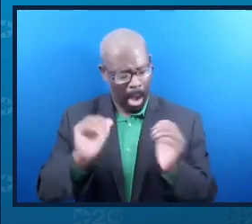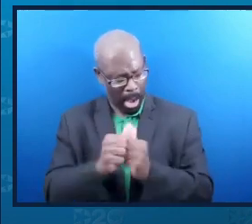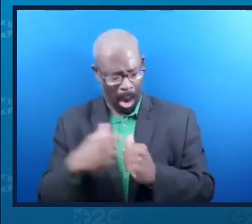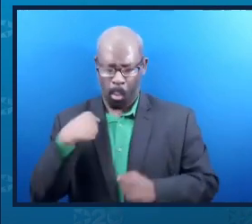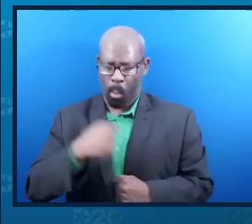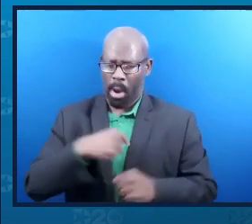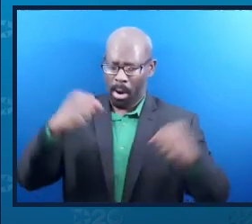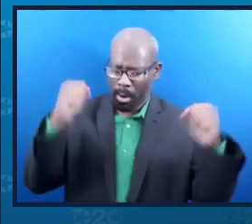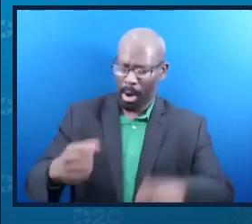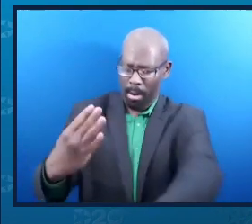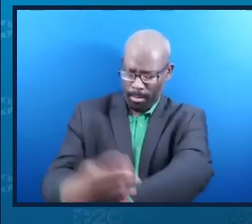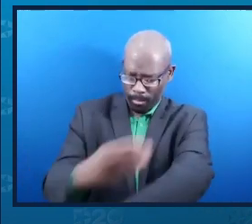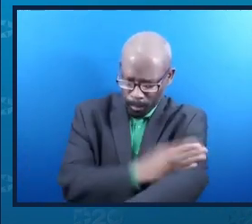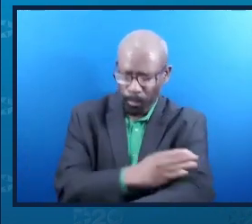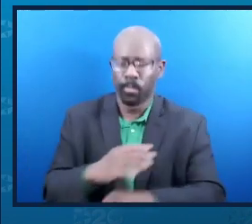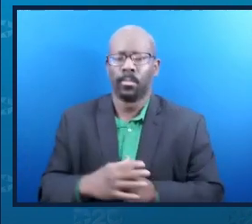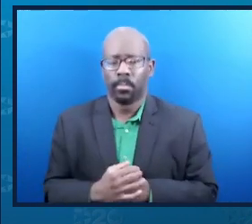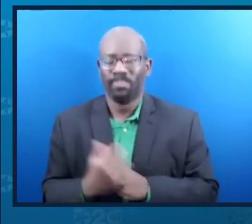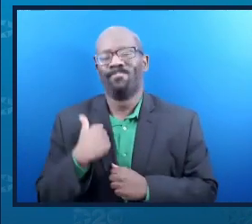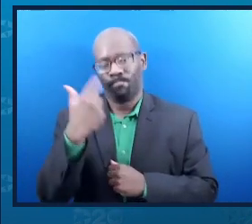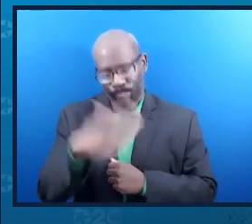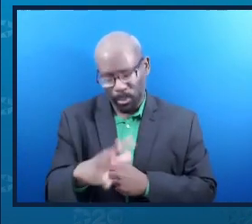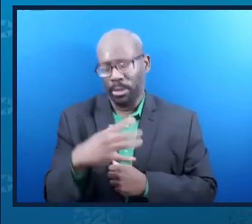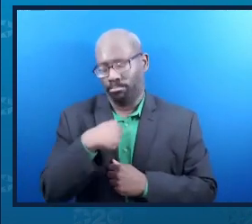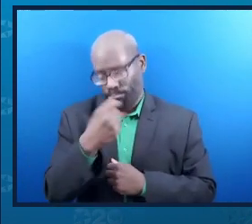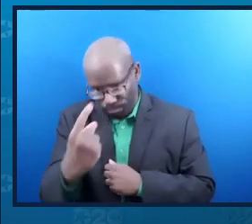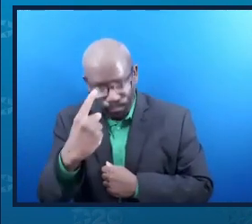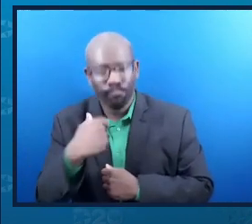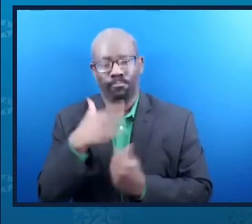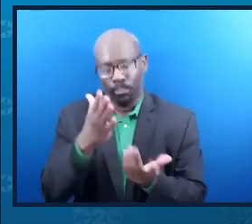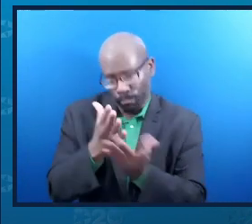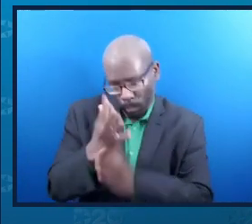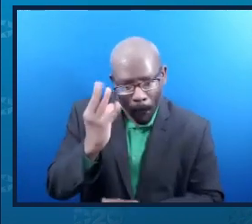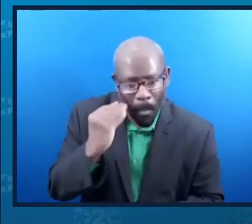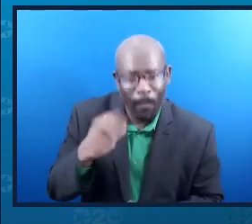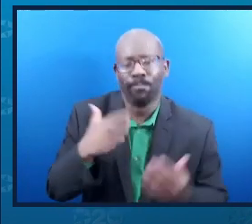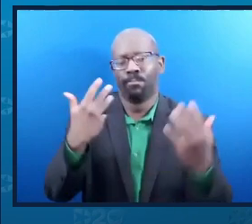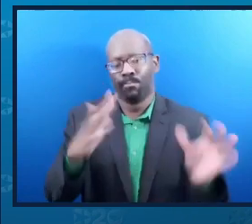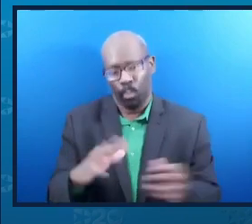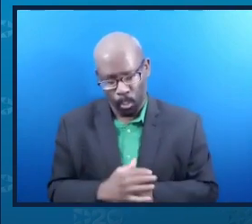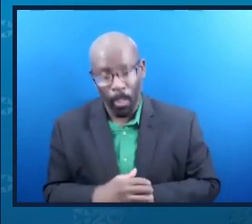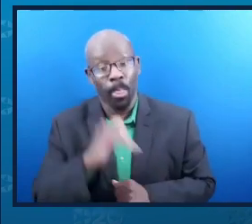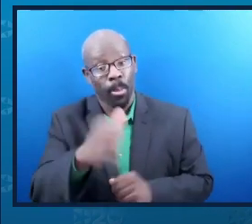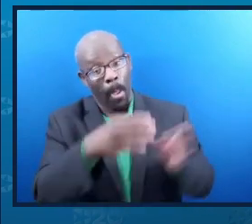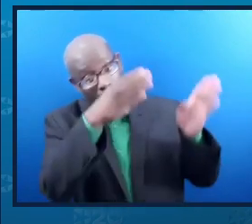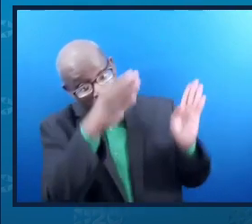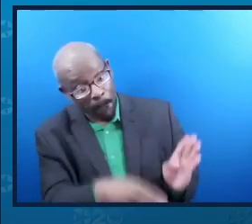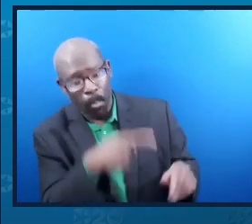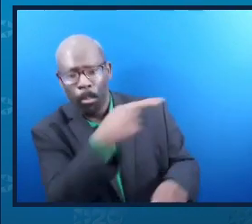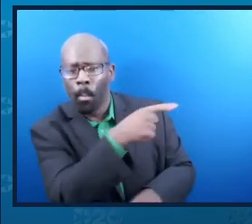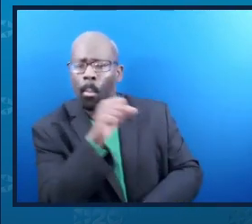I KNOW IT. I UNDERSTAND WHY A WHITE FACTORY